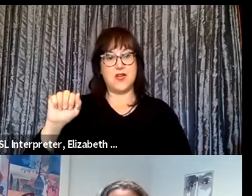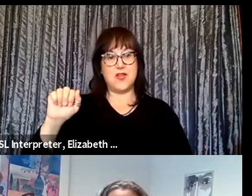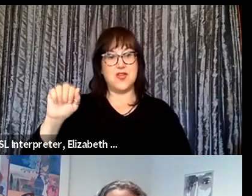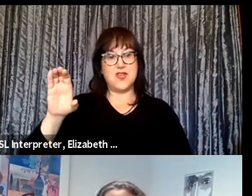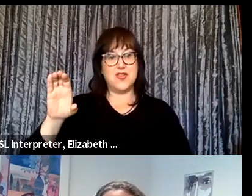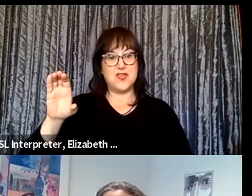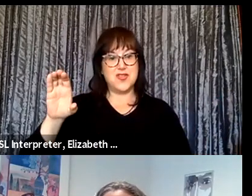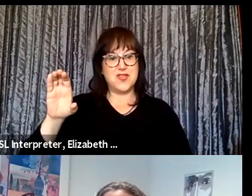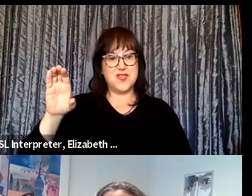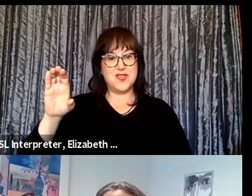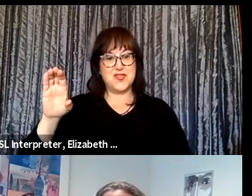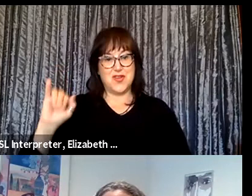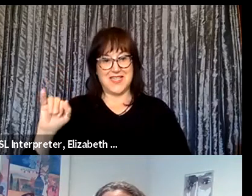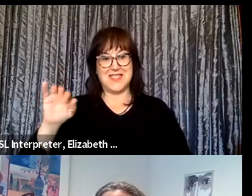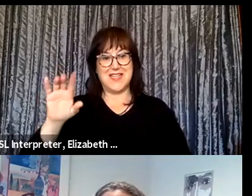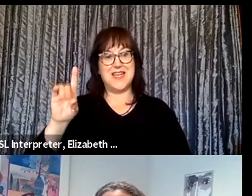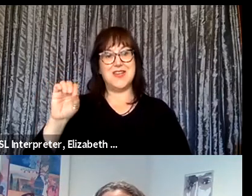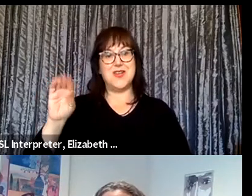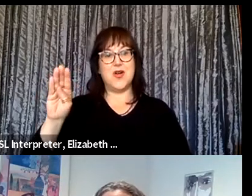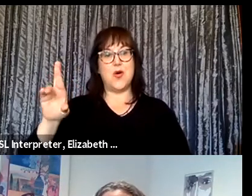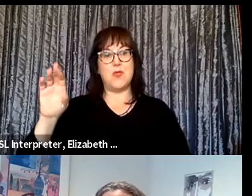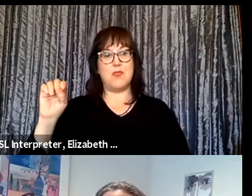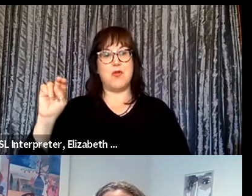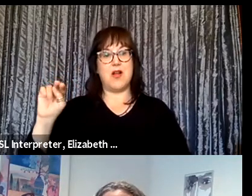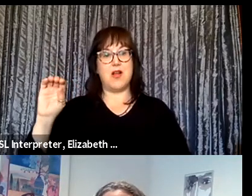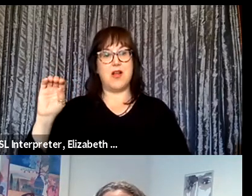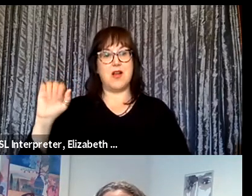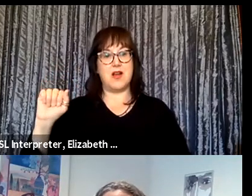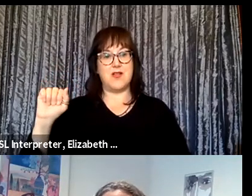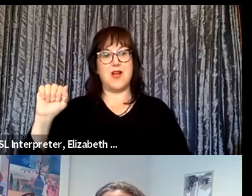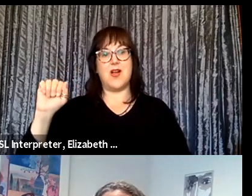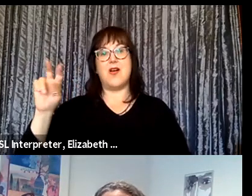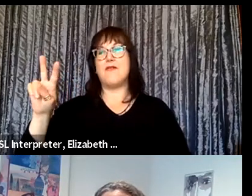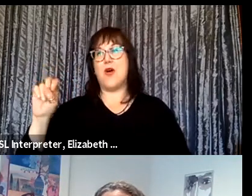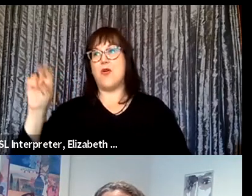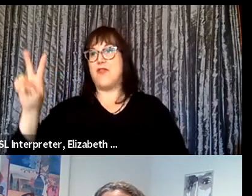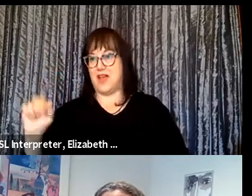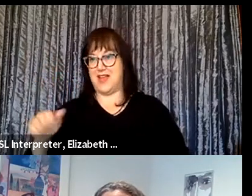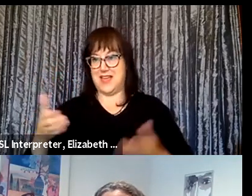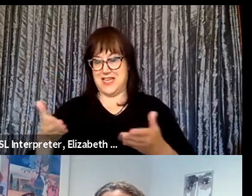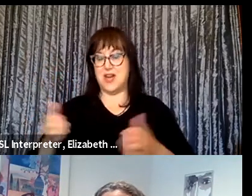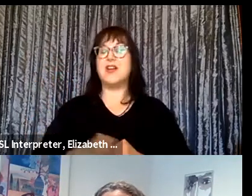here who's gonna tell us a little bit about how are you working with the film project